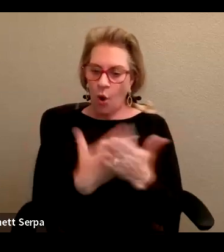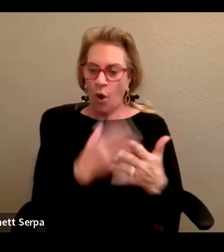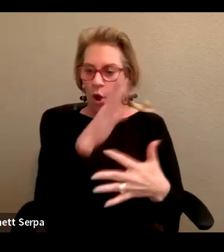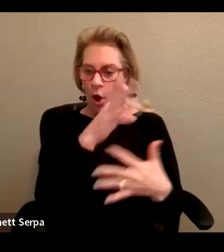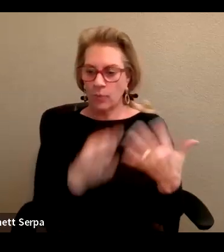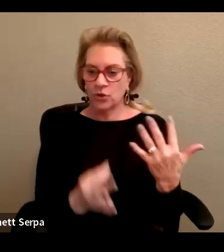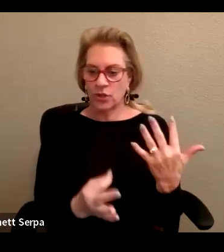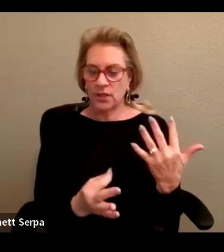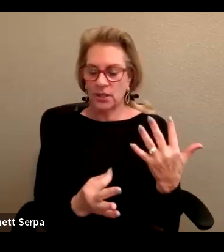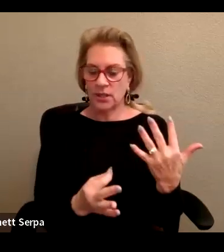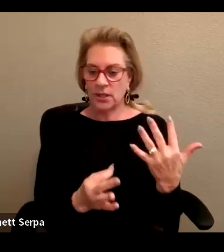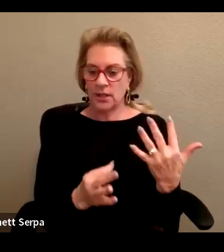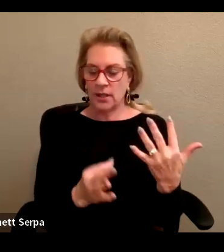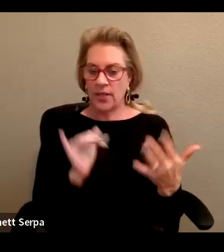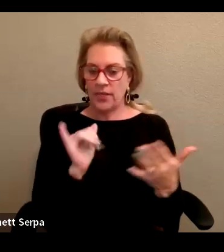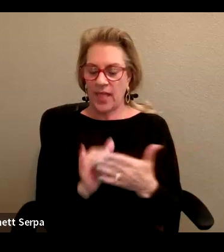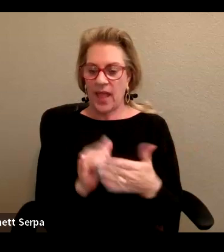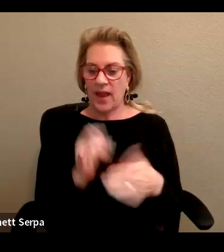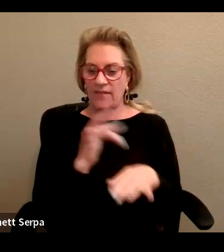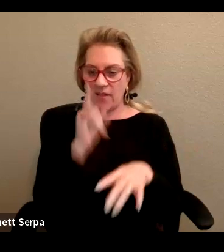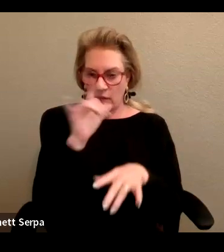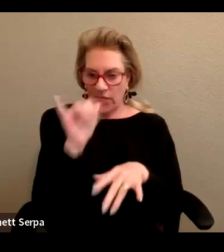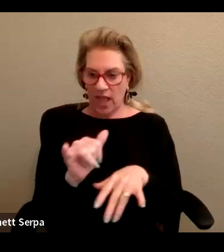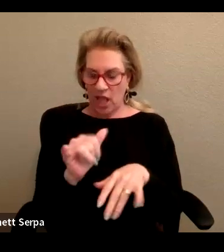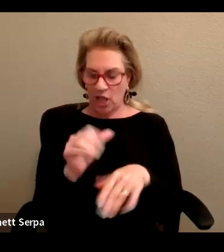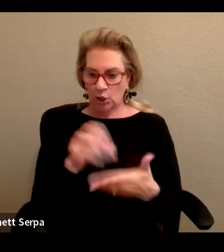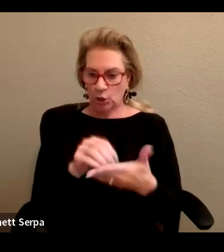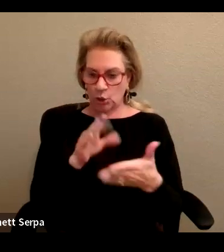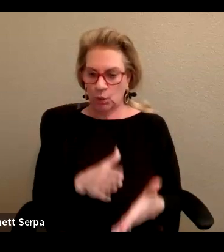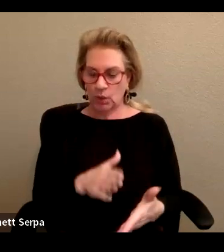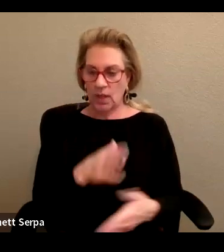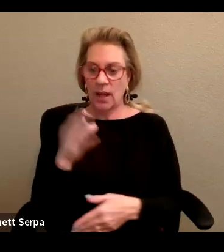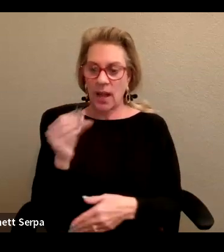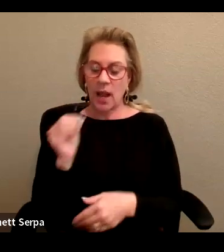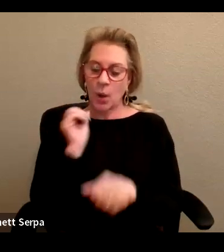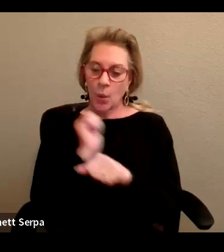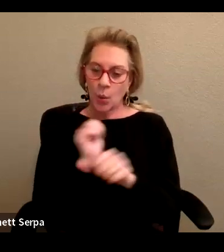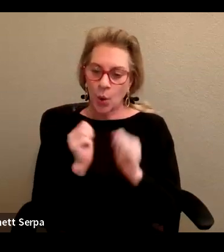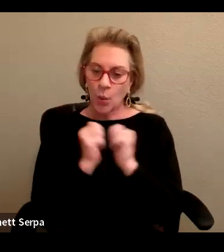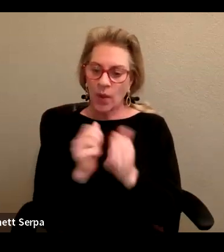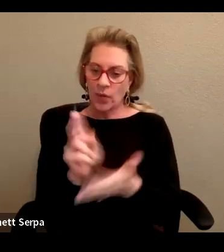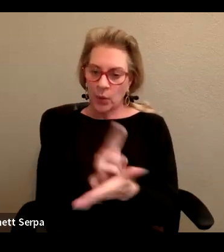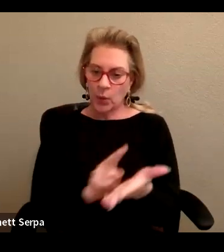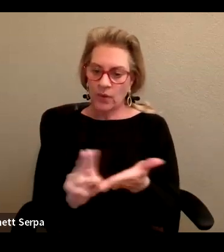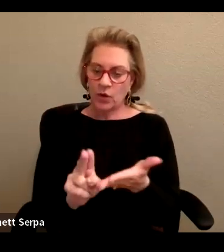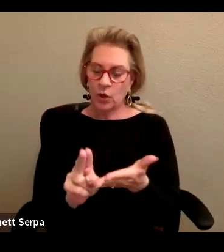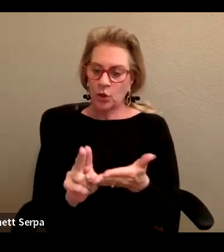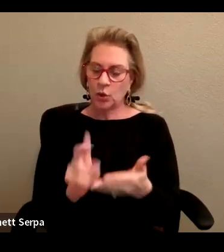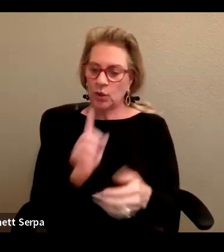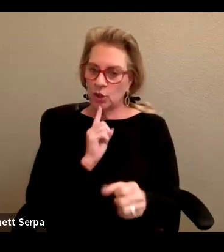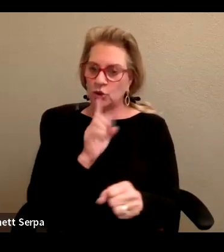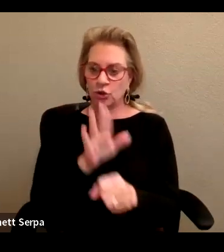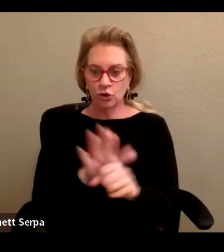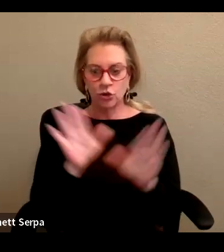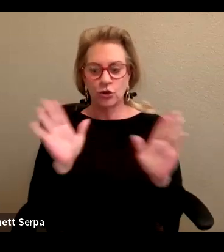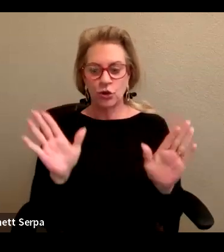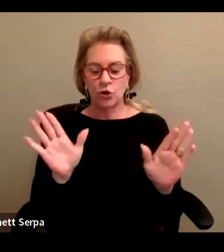may be available to that student um and to work with the university to ensure that the students